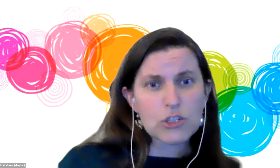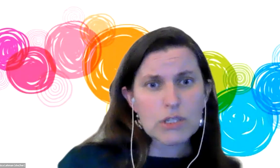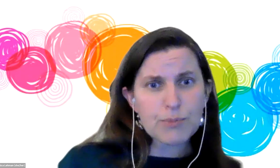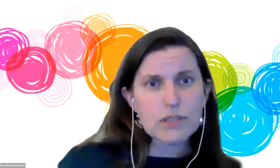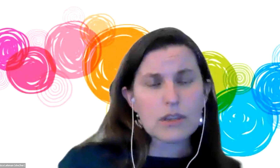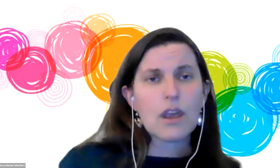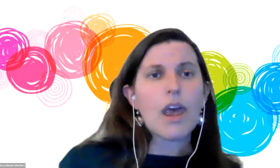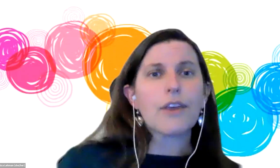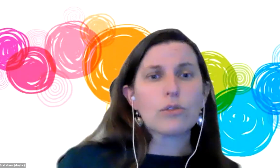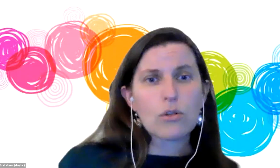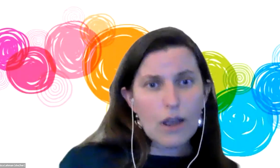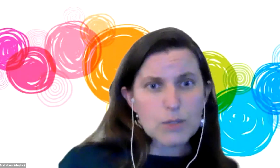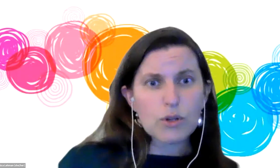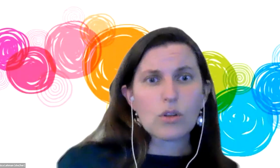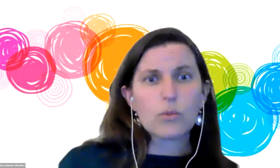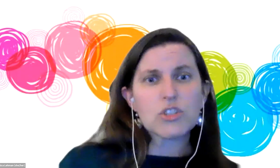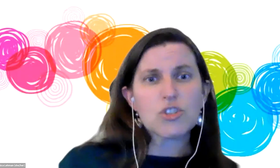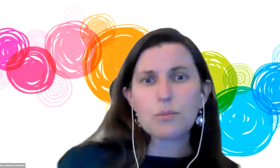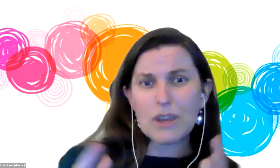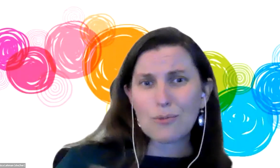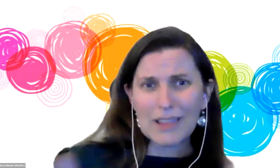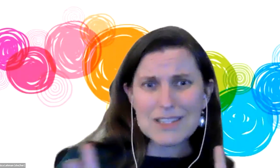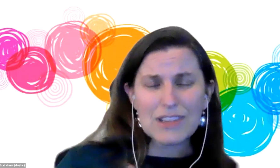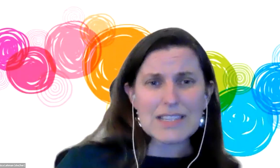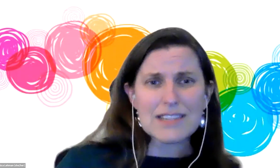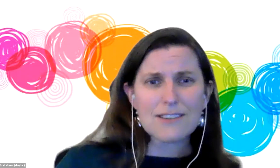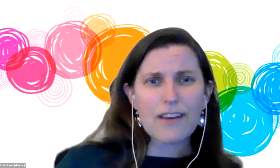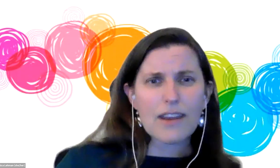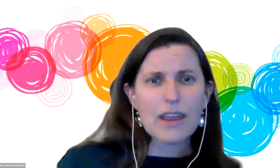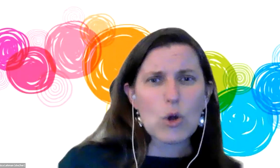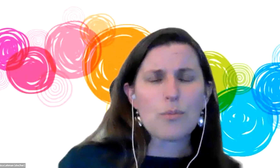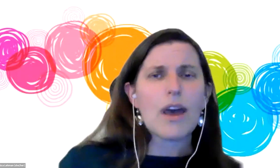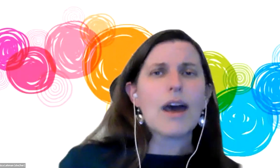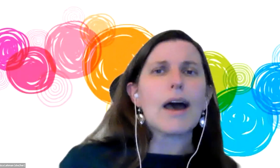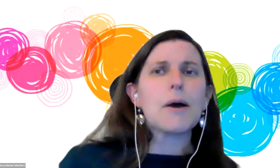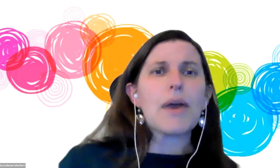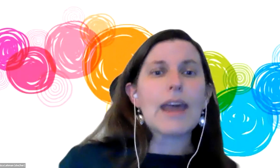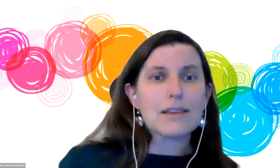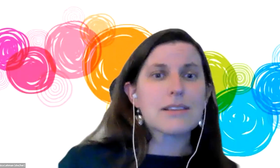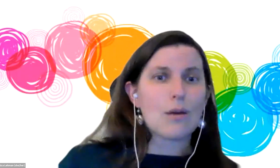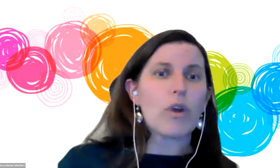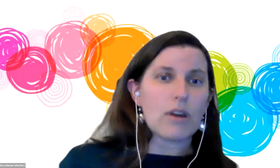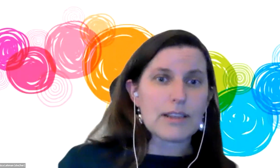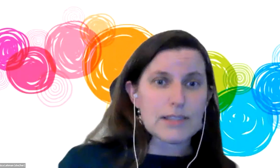health department and ask them . You can call the communications or public relations person at your local